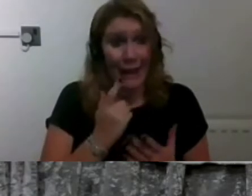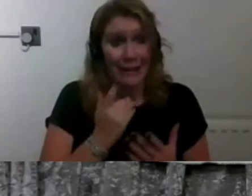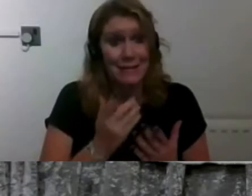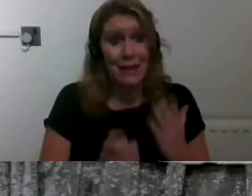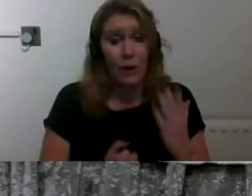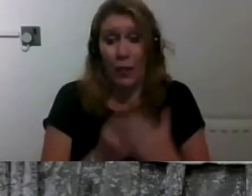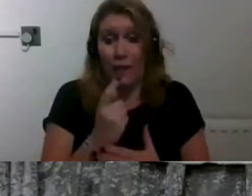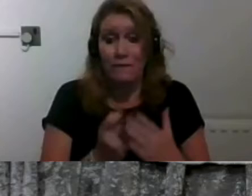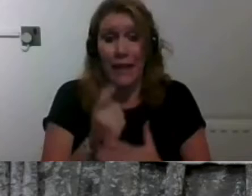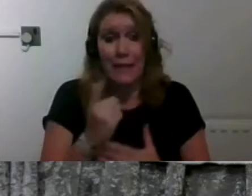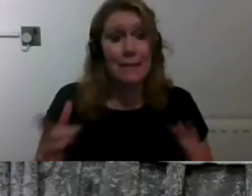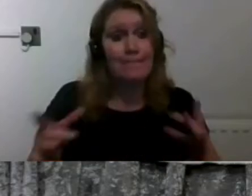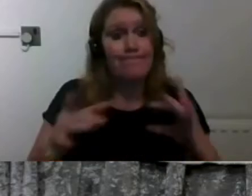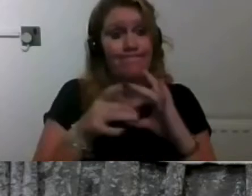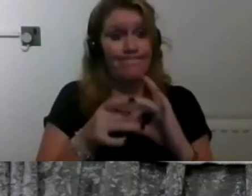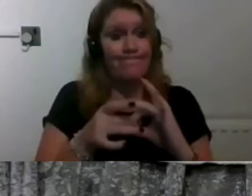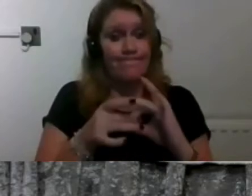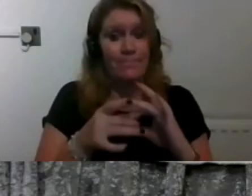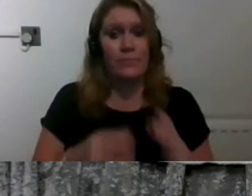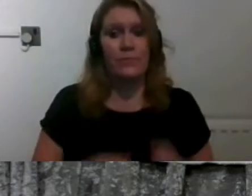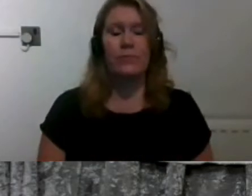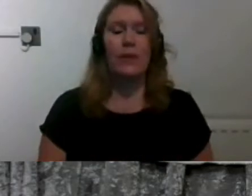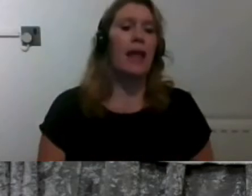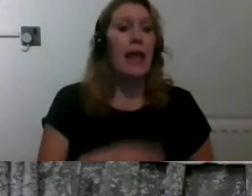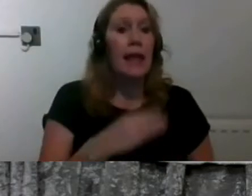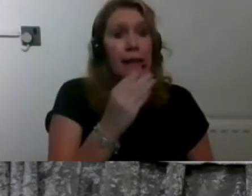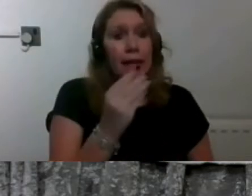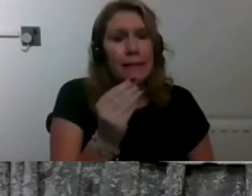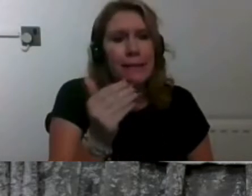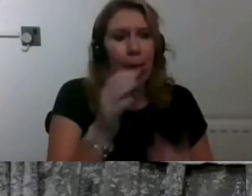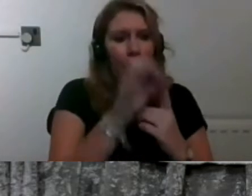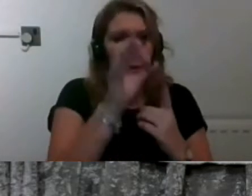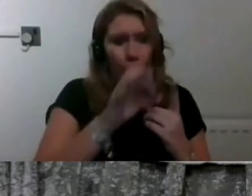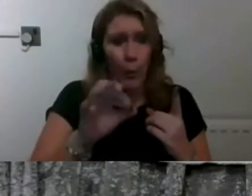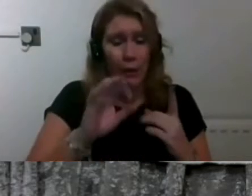of the poets you will see tonight have also performed with Together, Richard